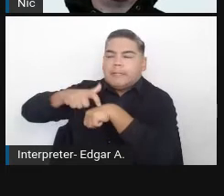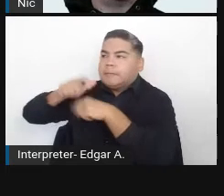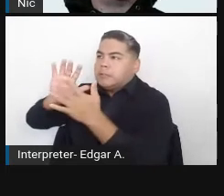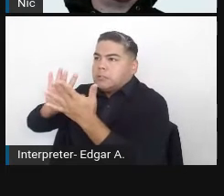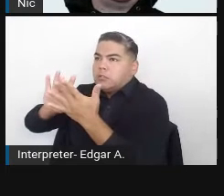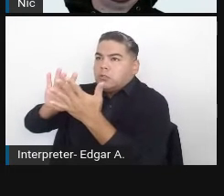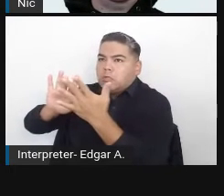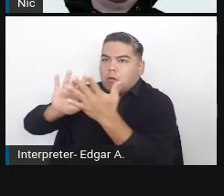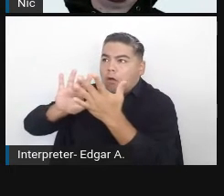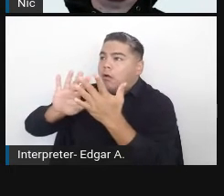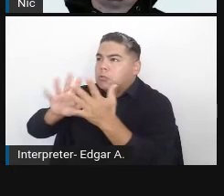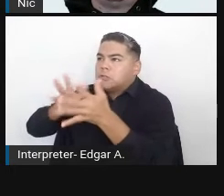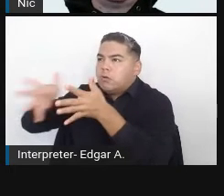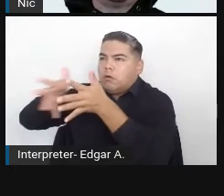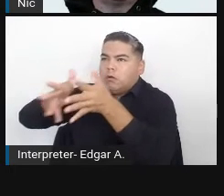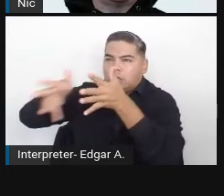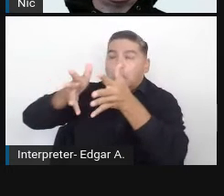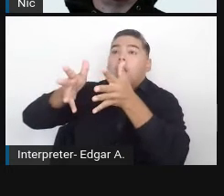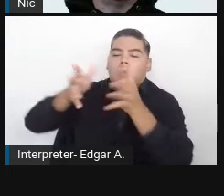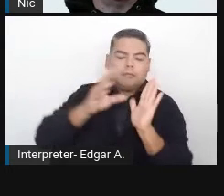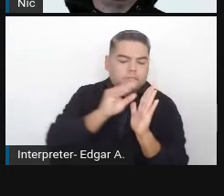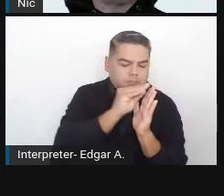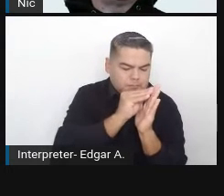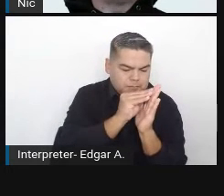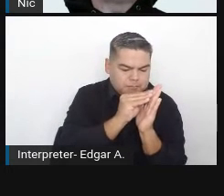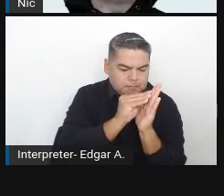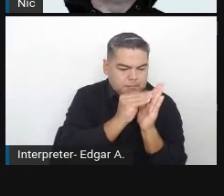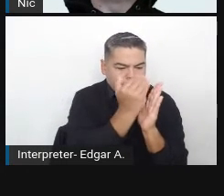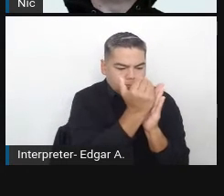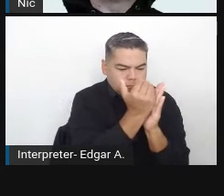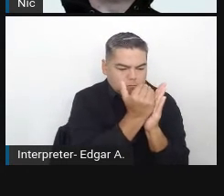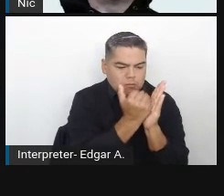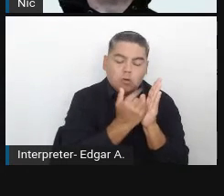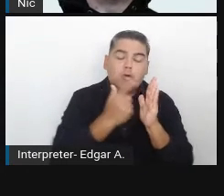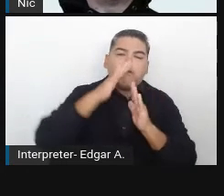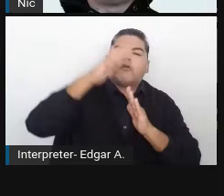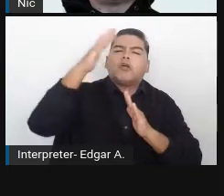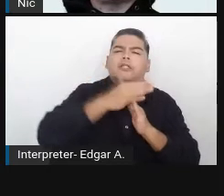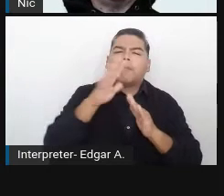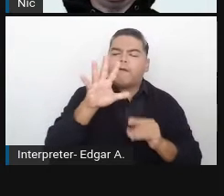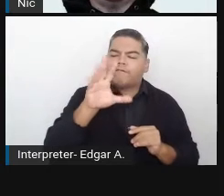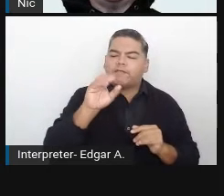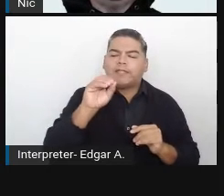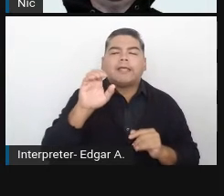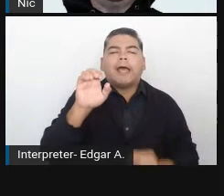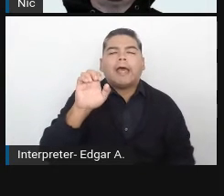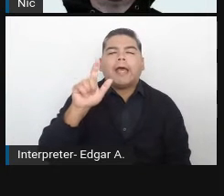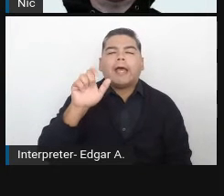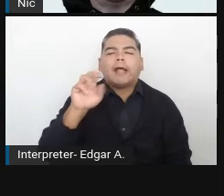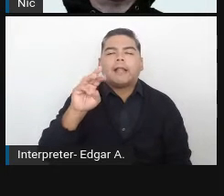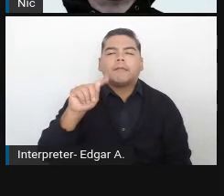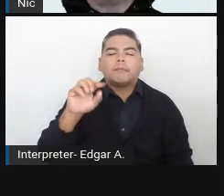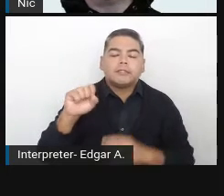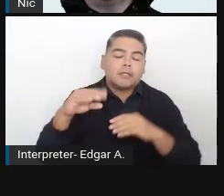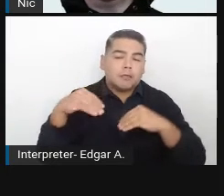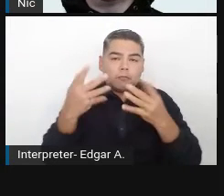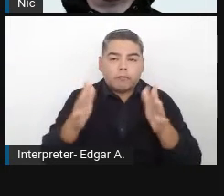of the most likely top 50 LMS providers. Some were open-source, some were commercial.